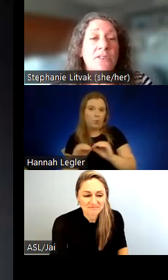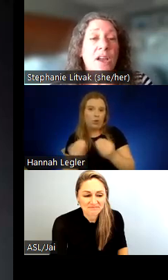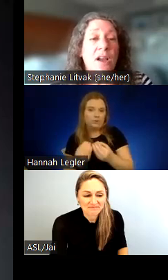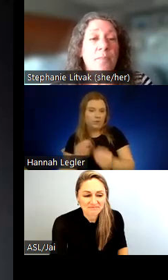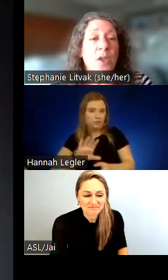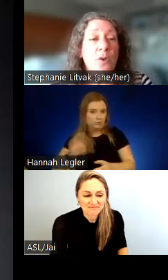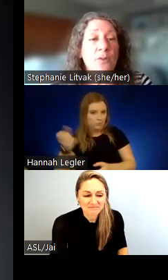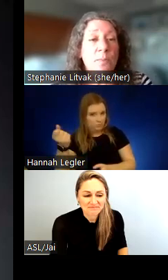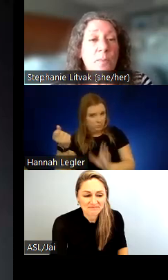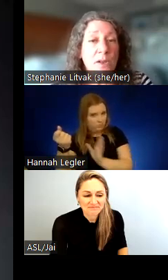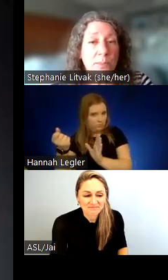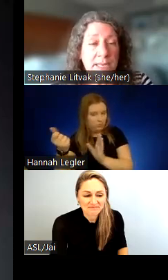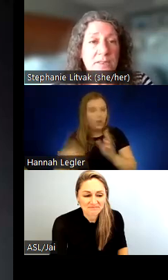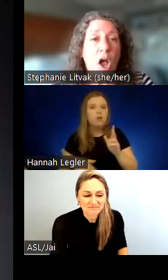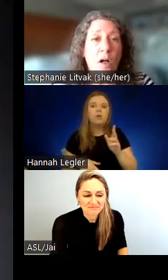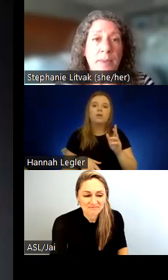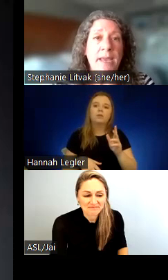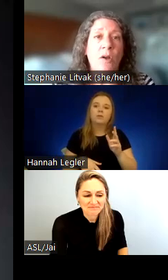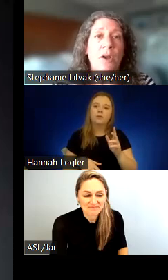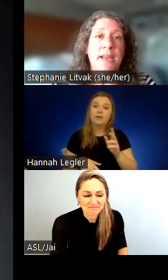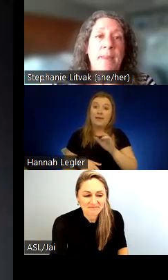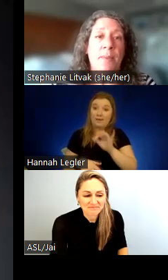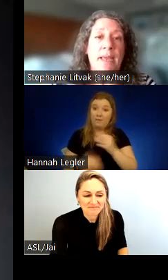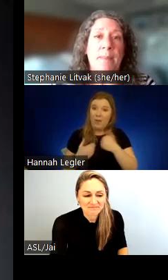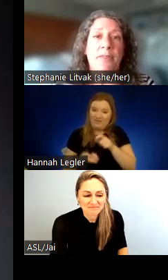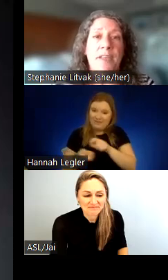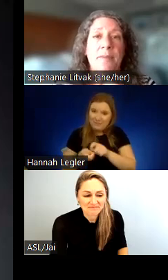And FOR those please call me or email me about that.